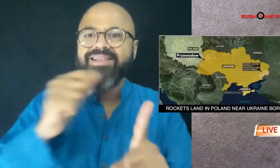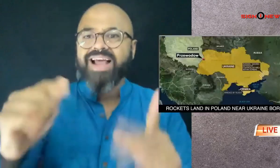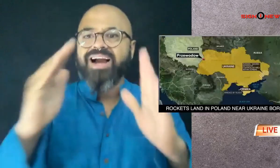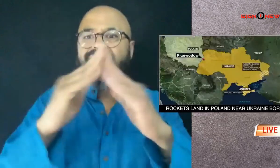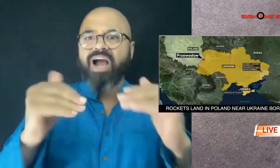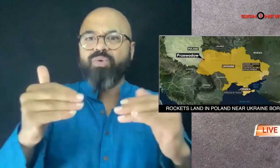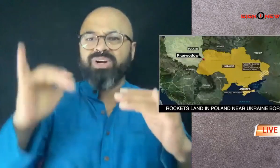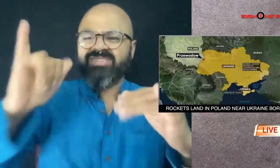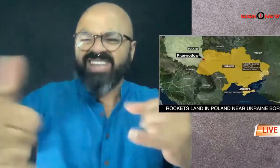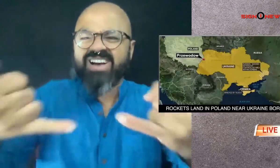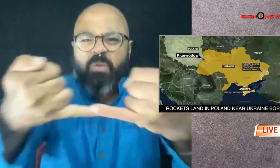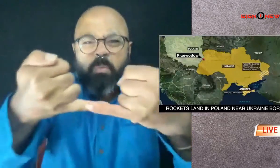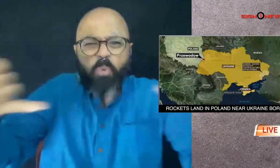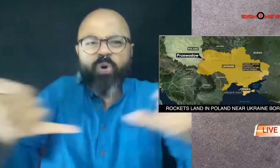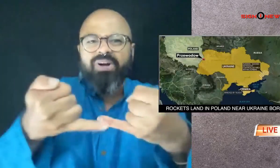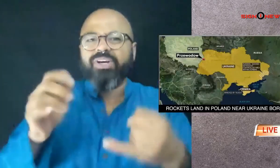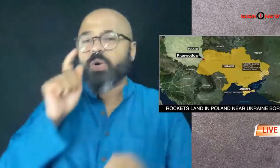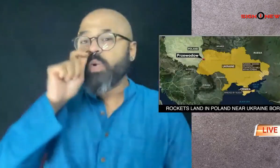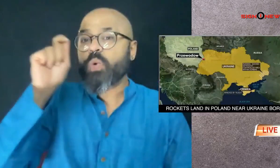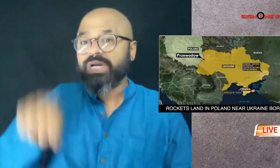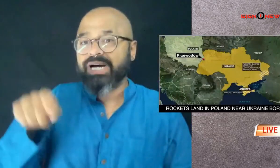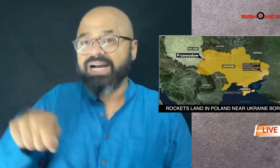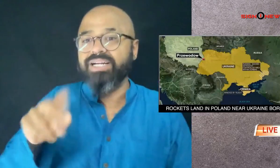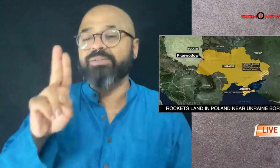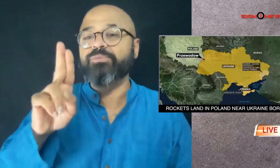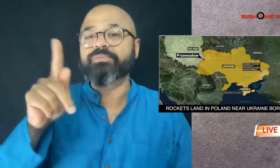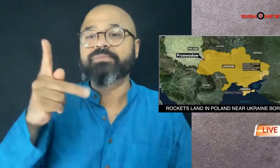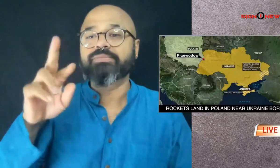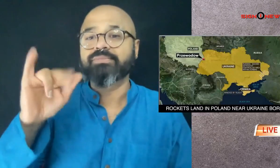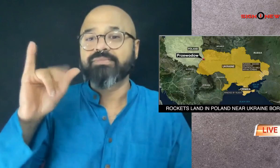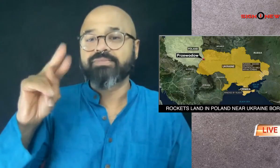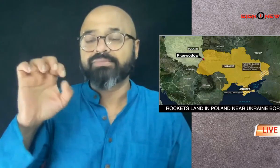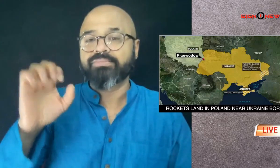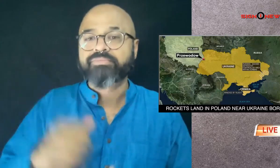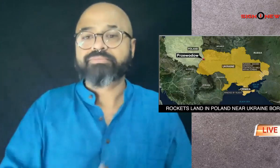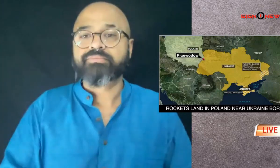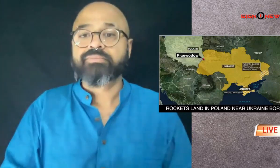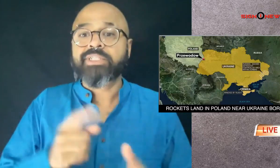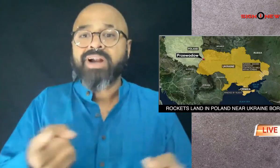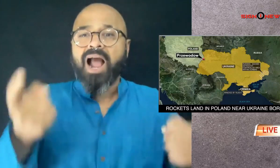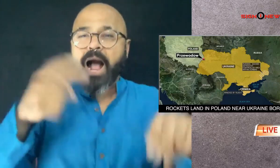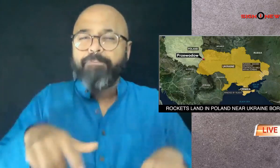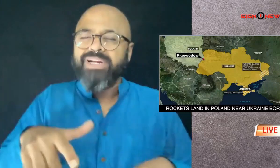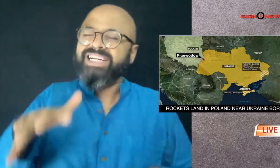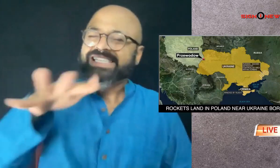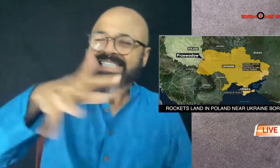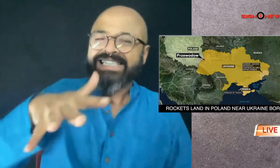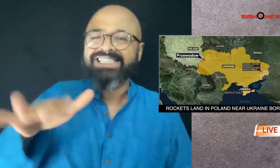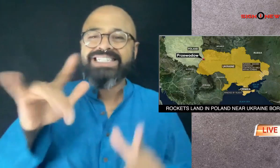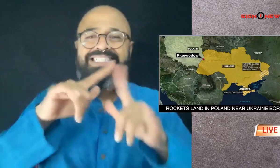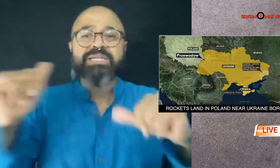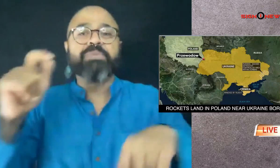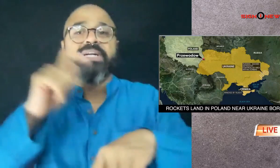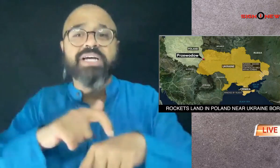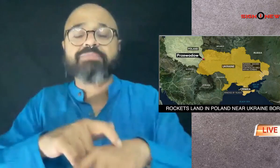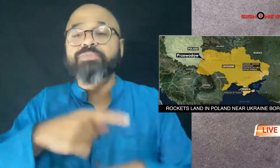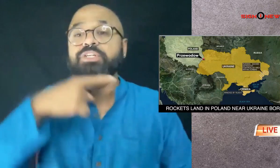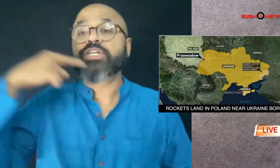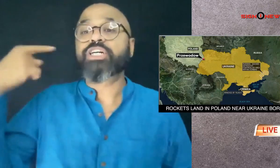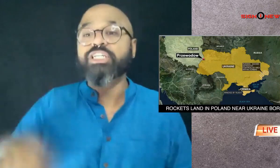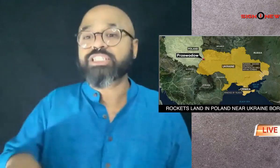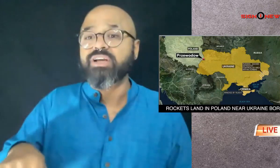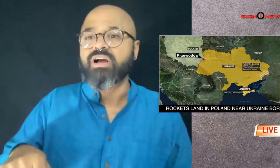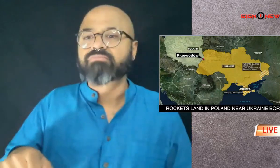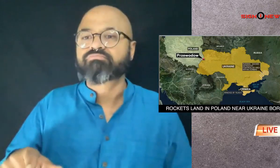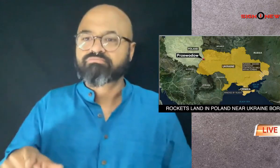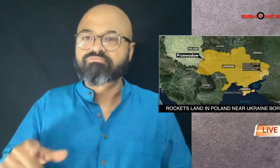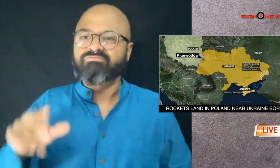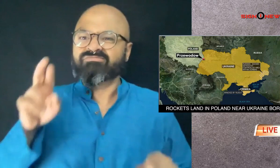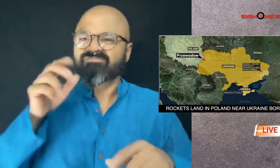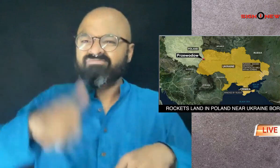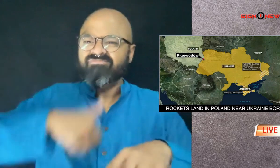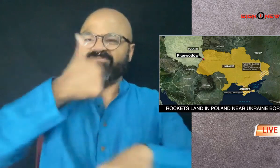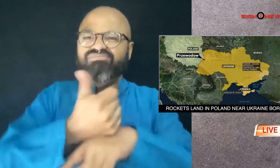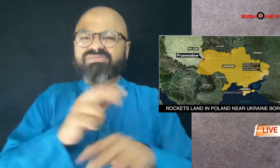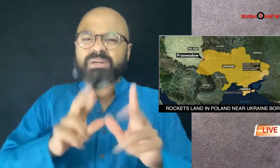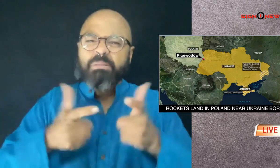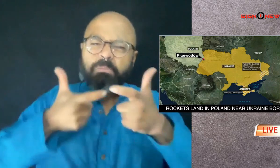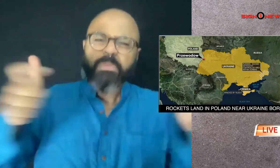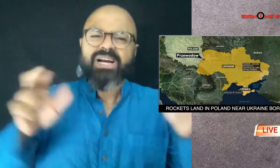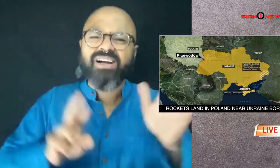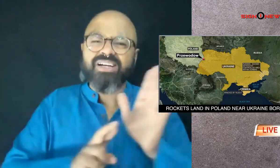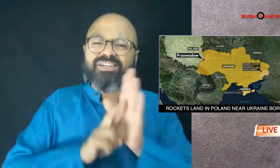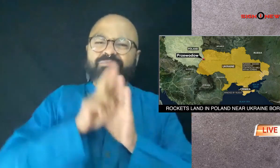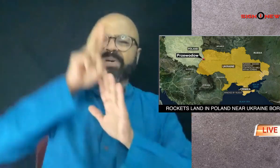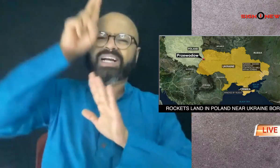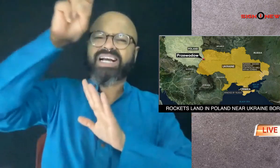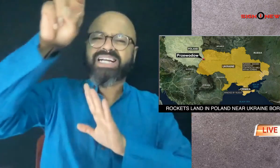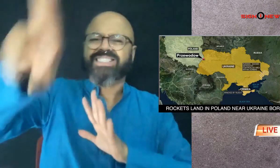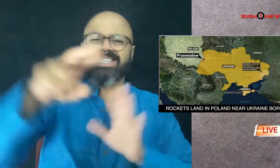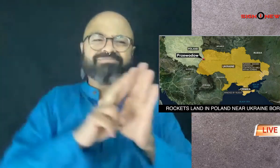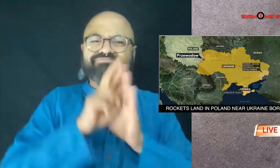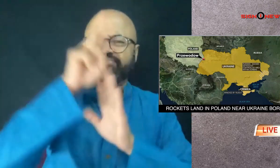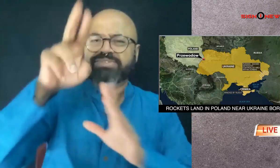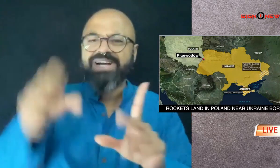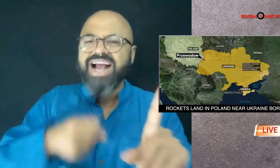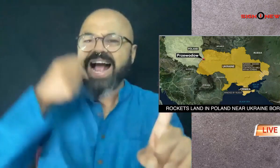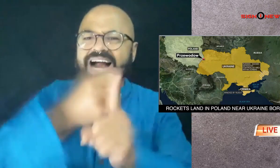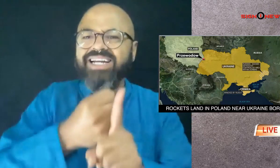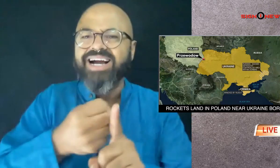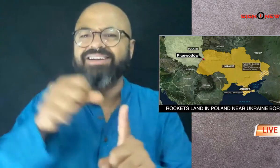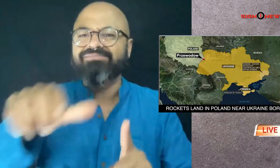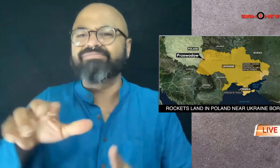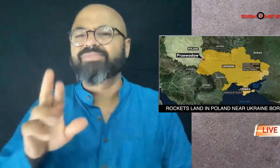Ukraine and it happened roughly at the same time Russia launched its biggest wave of missile